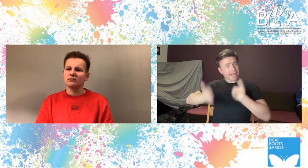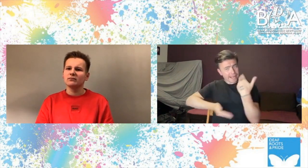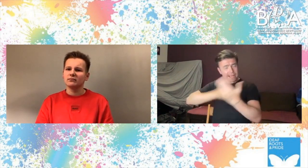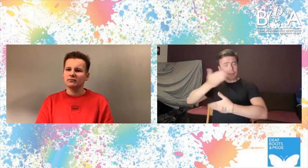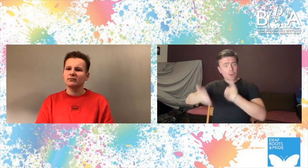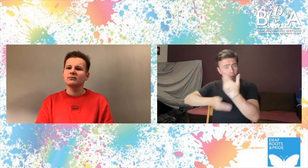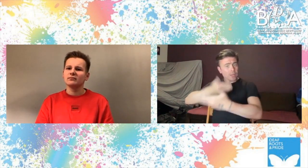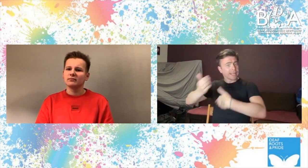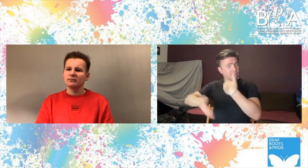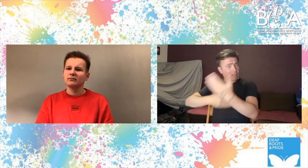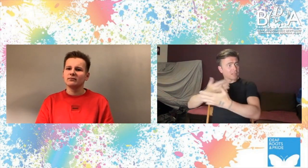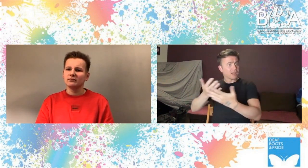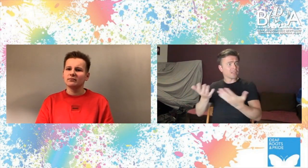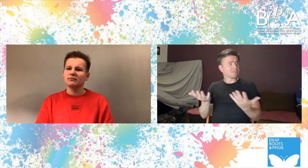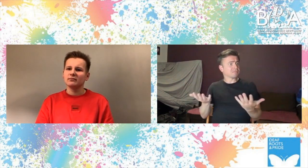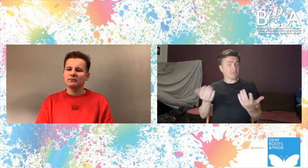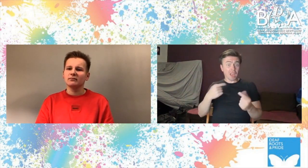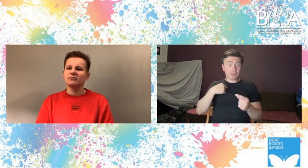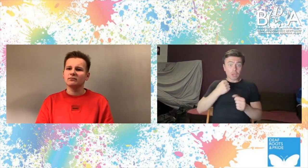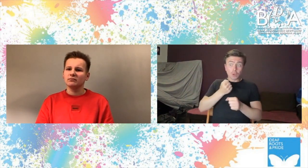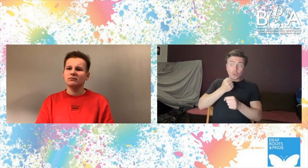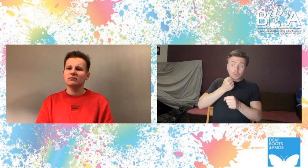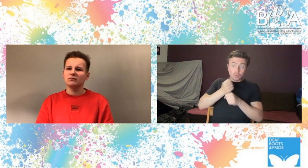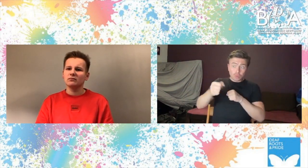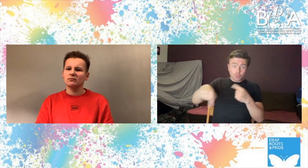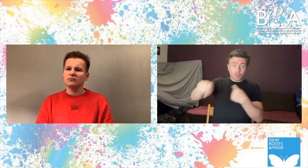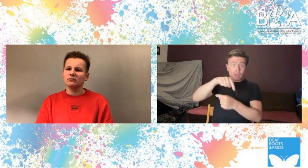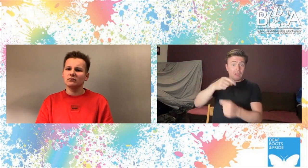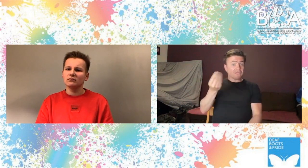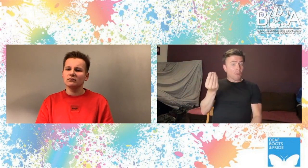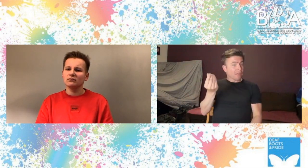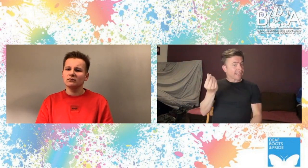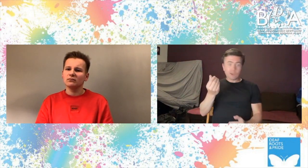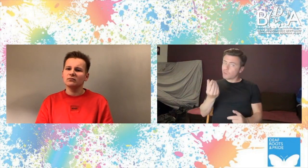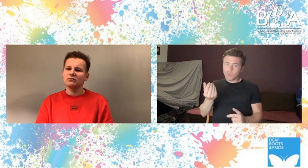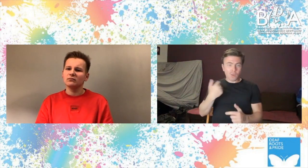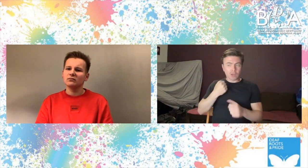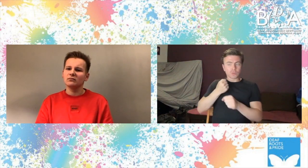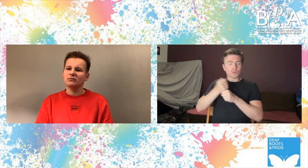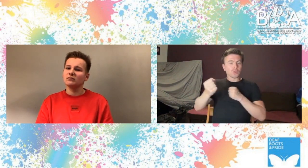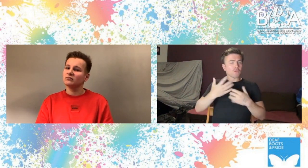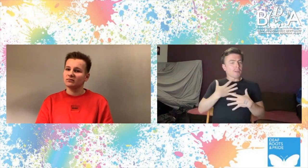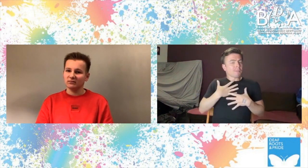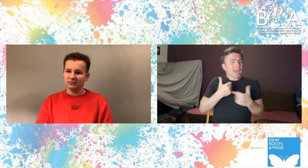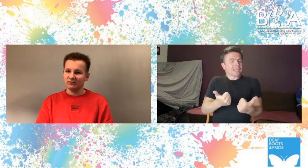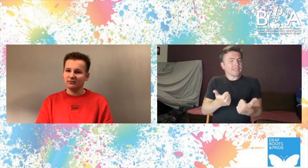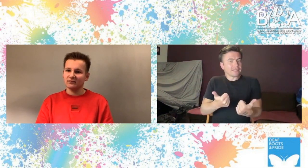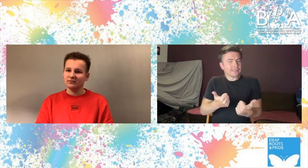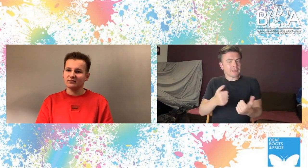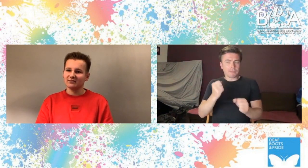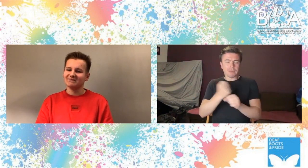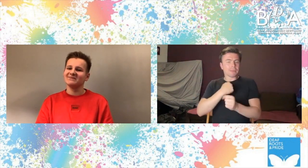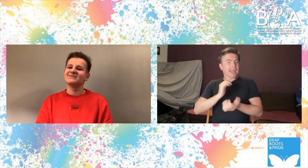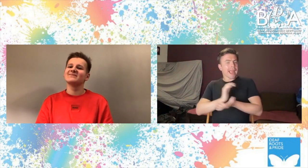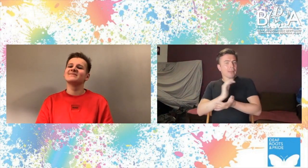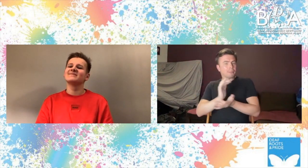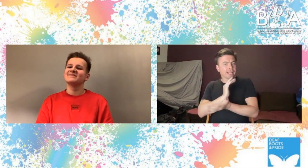keeps me going. If you’re doing it for the money, you are not in the right business.